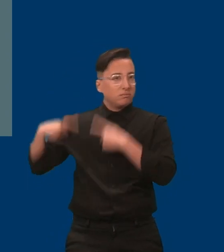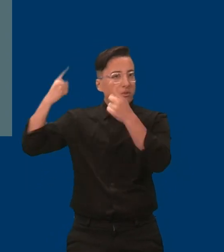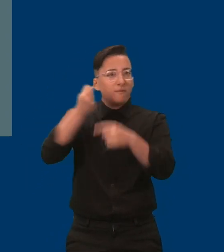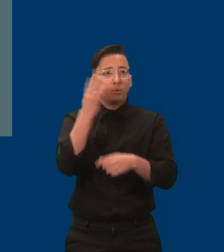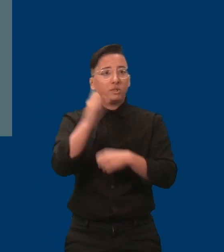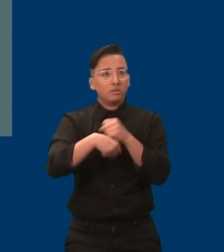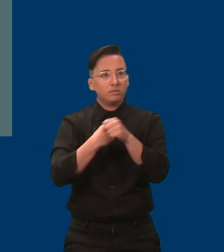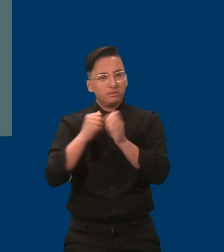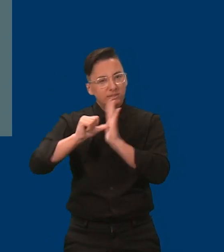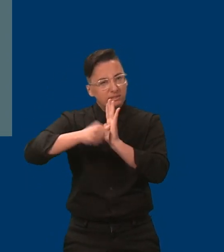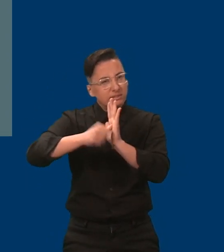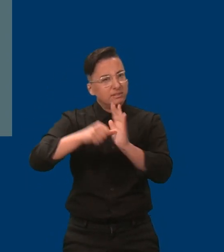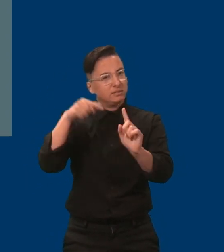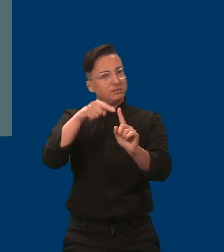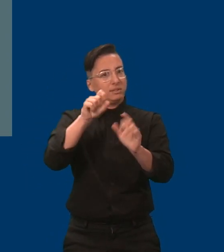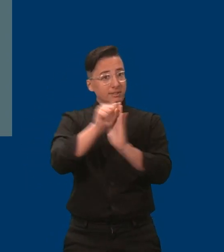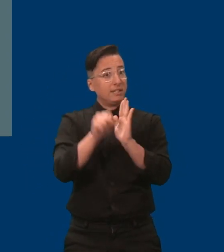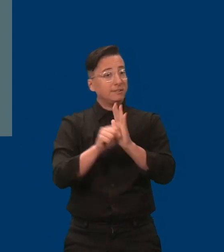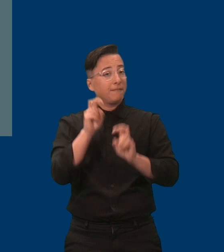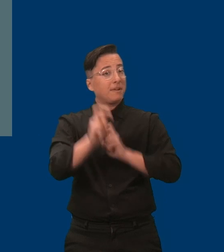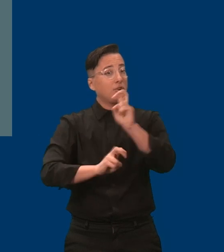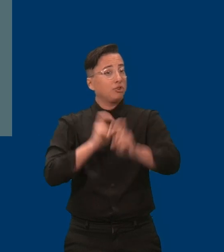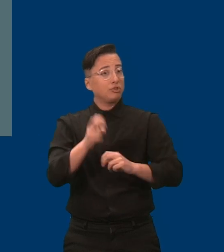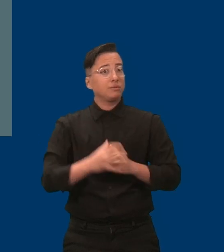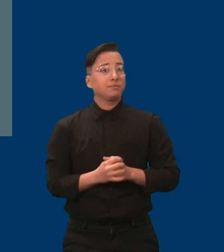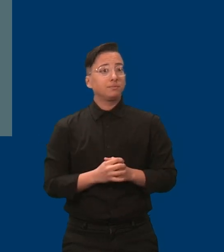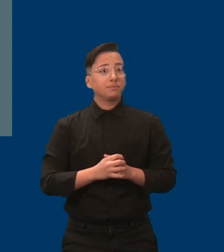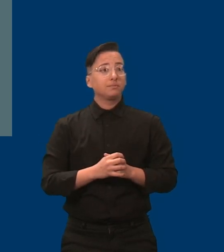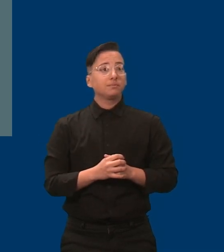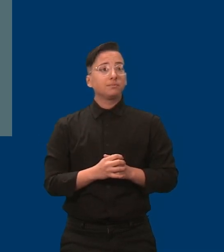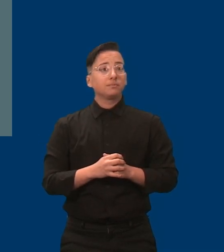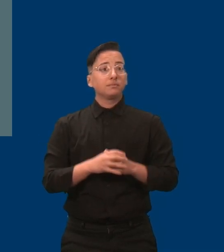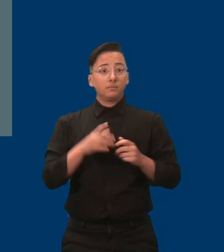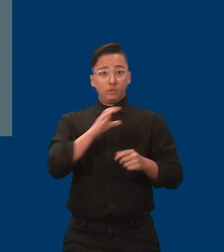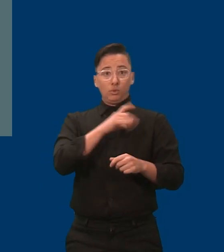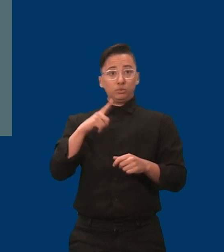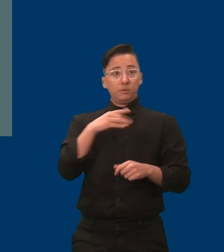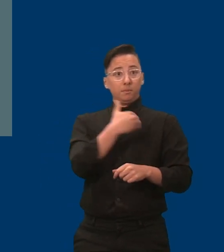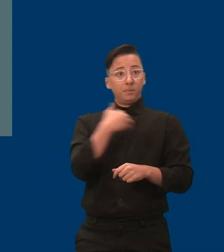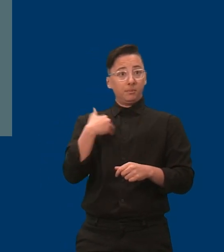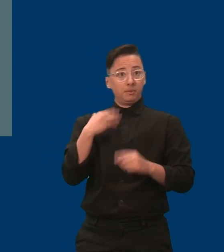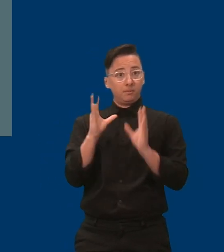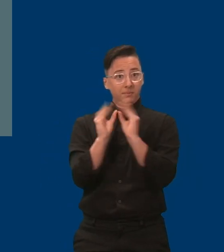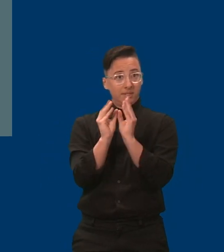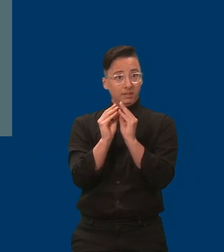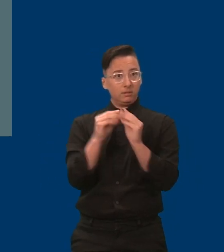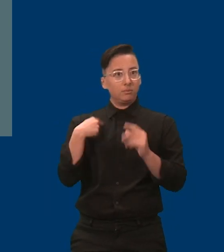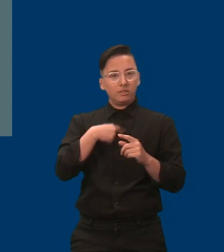We held council meetings and discussed strategies to better connect with the community.